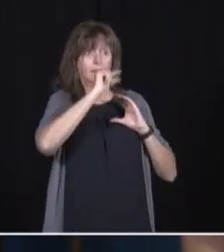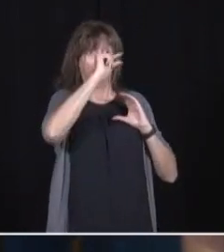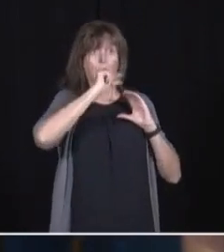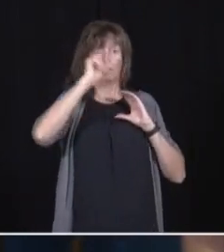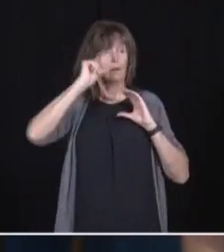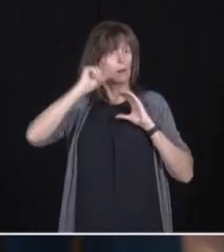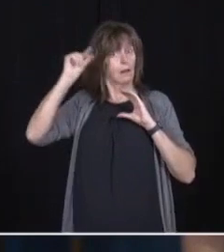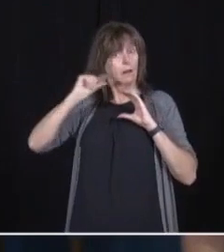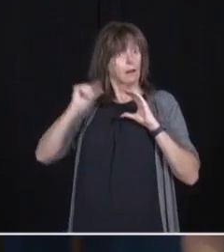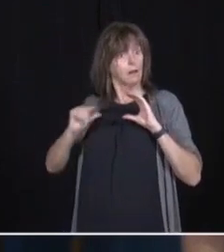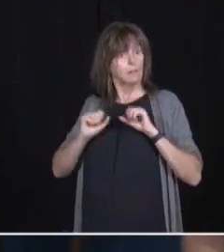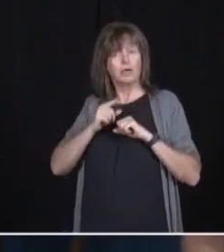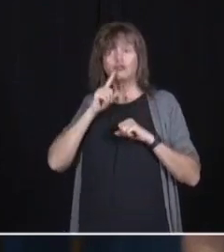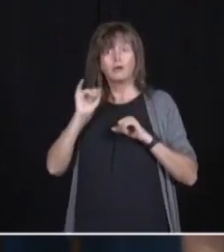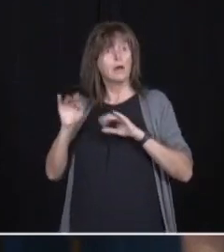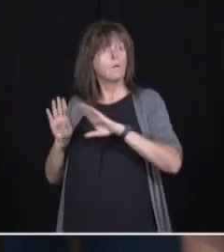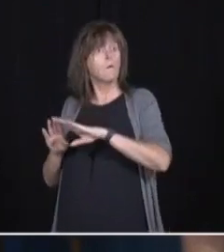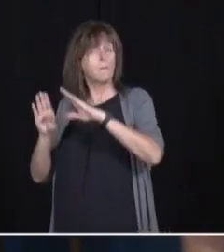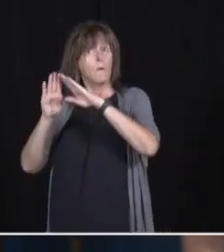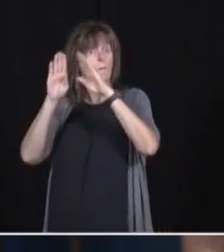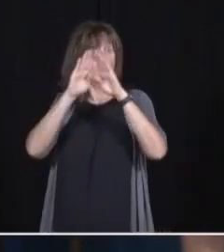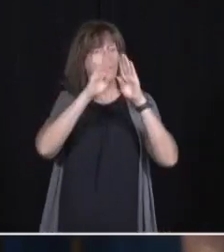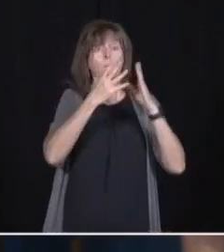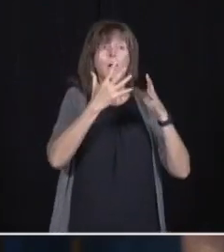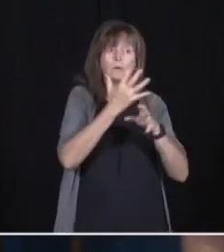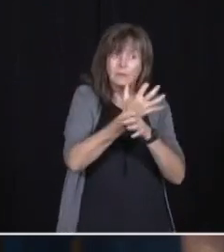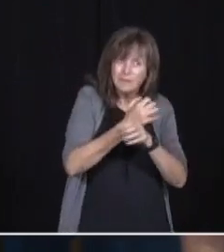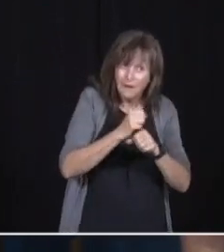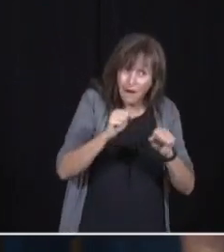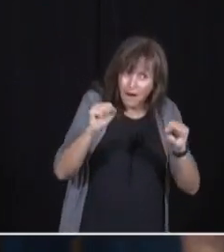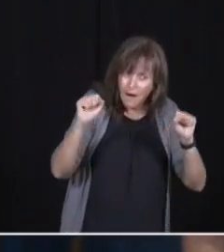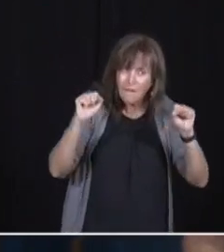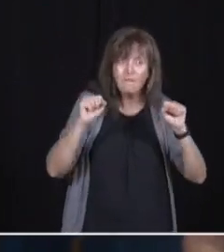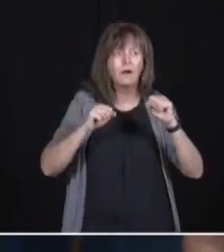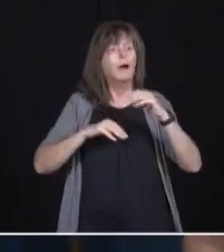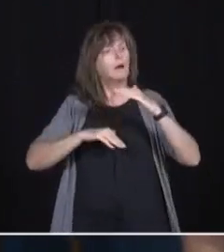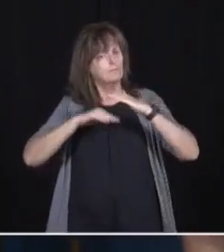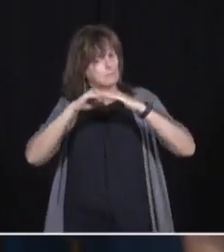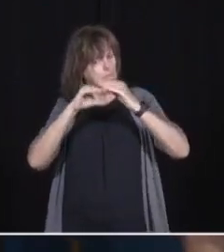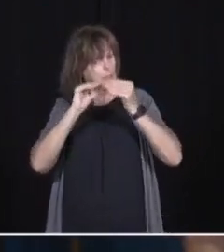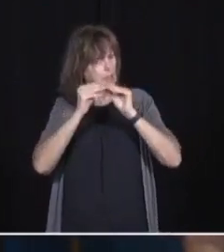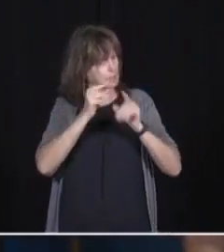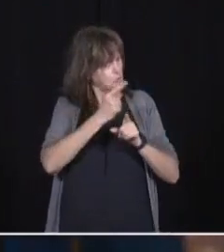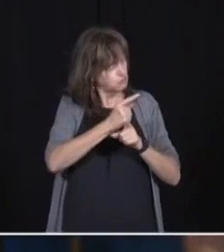both safely and to the capacity that minister Lecce has announced in the past.